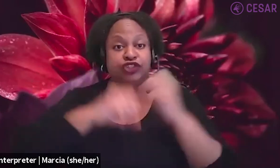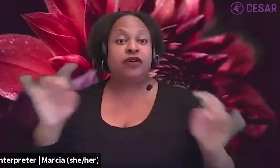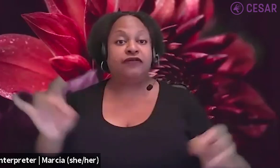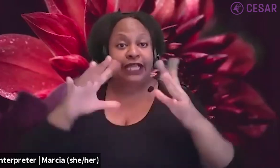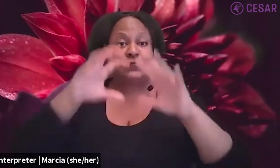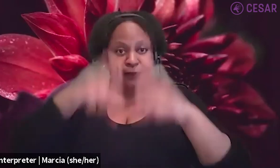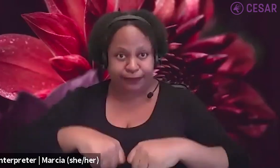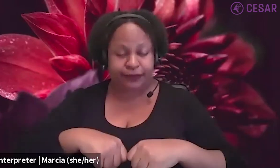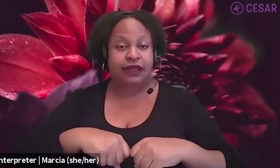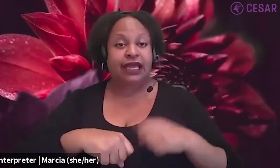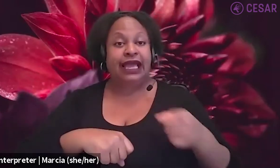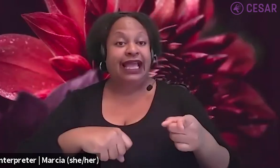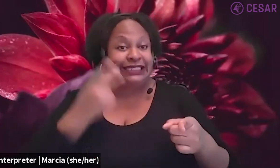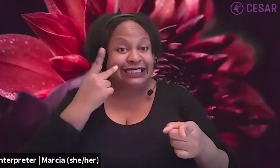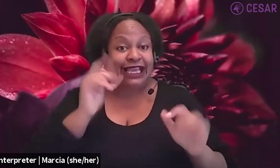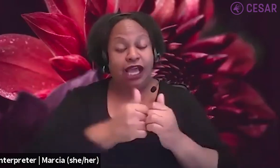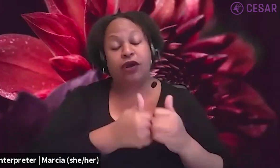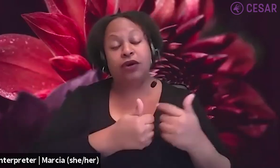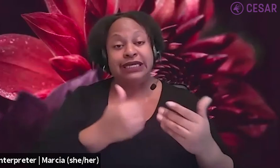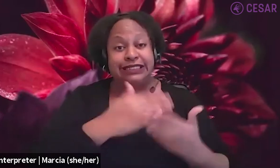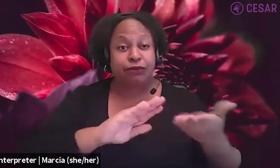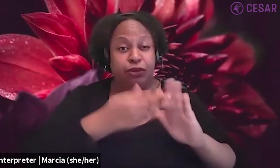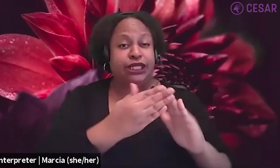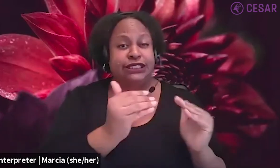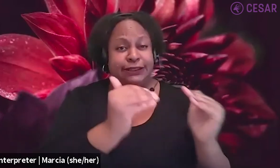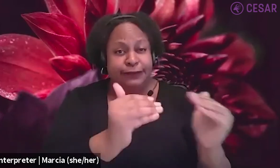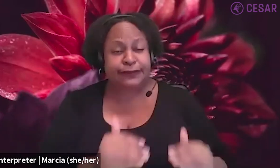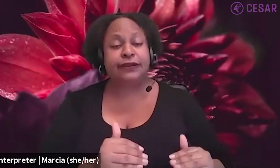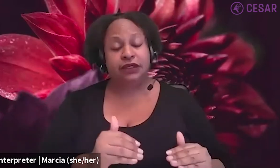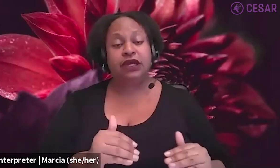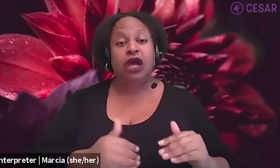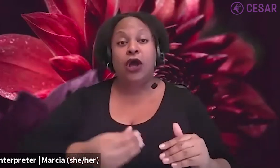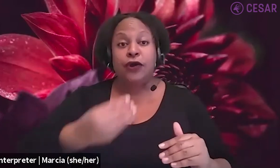community members. The pandemic is widening the poverty food and security gap as Black, Indigenous